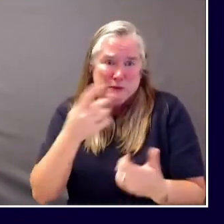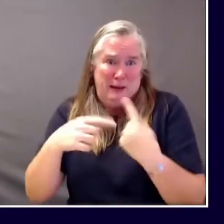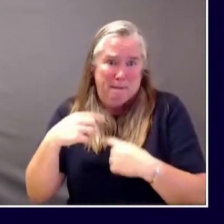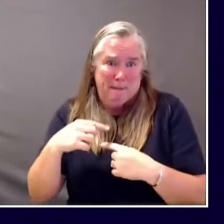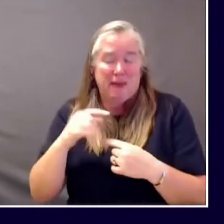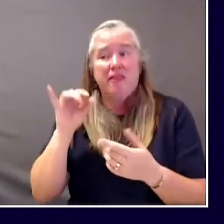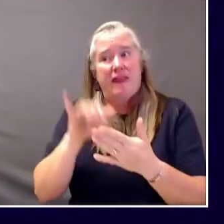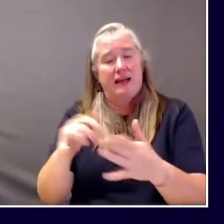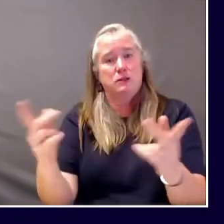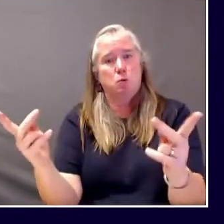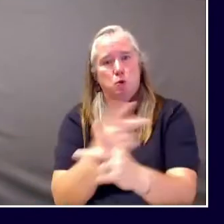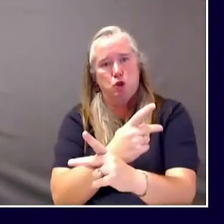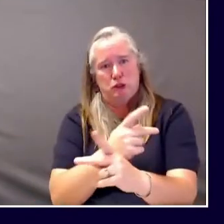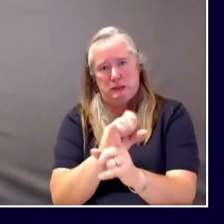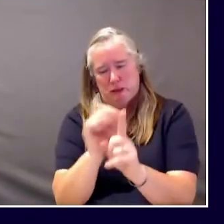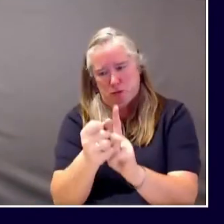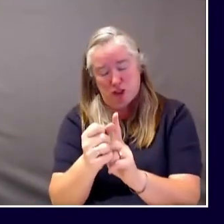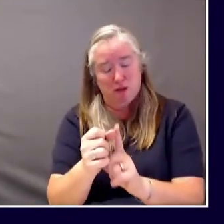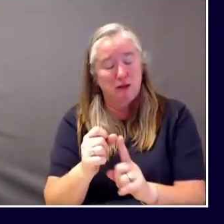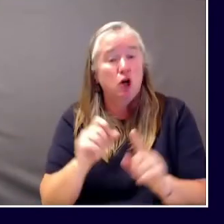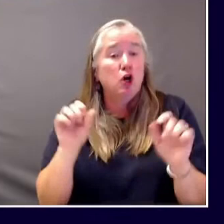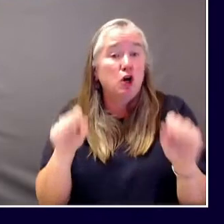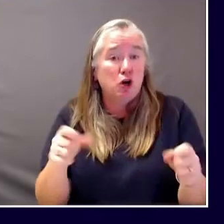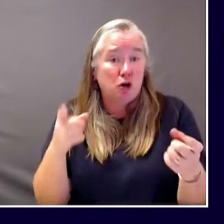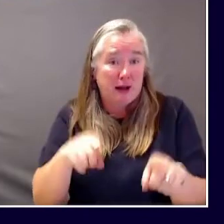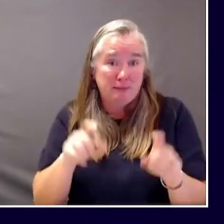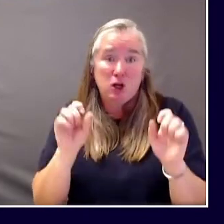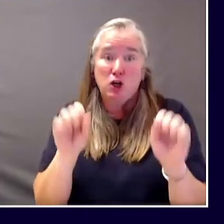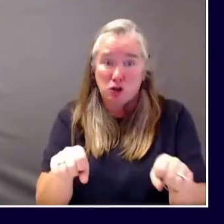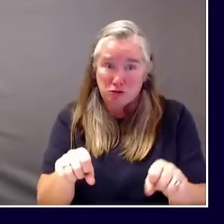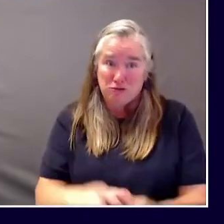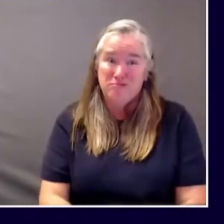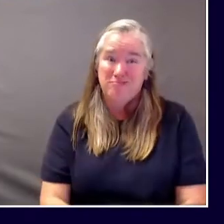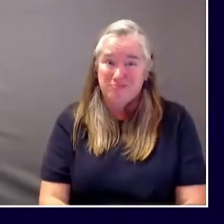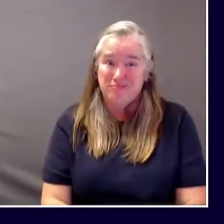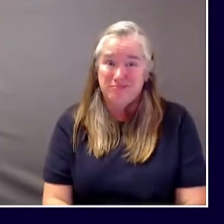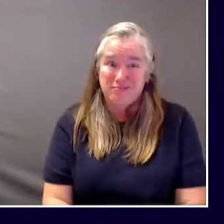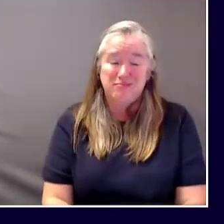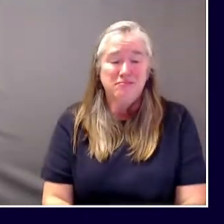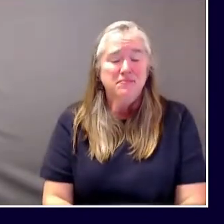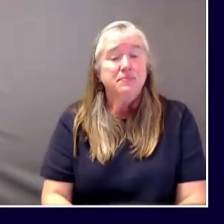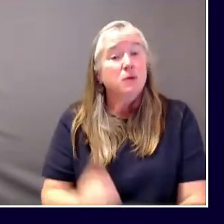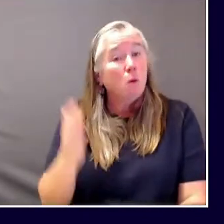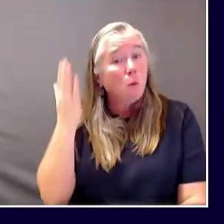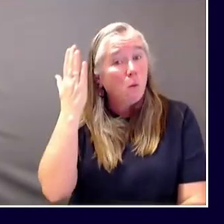scenario but it's a scenario that can